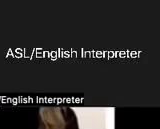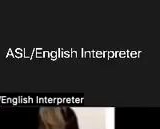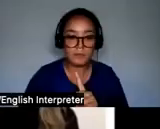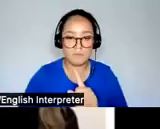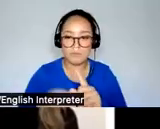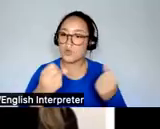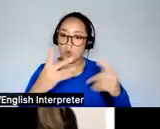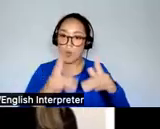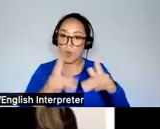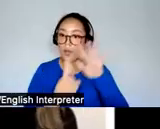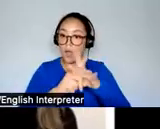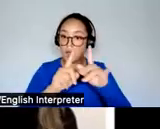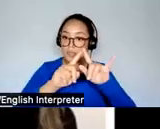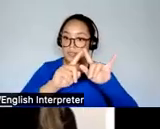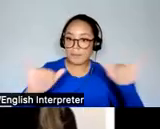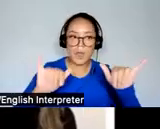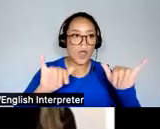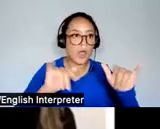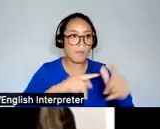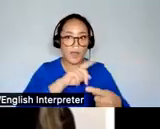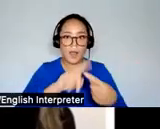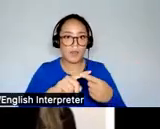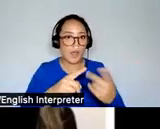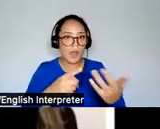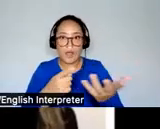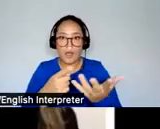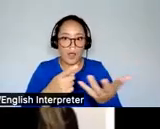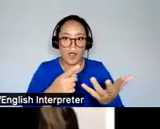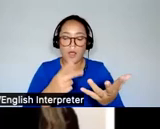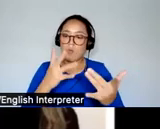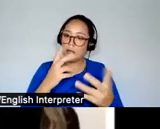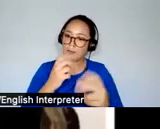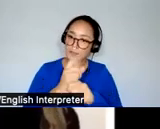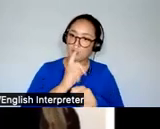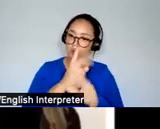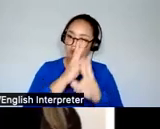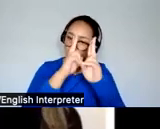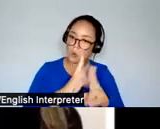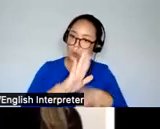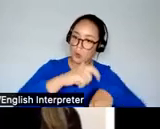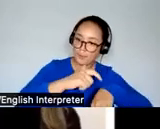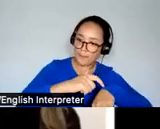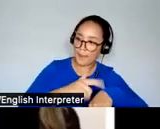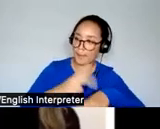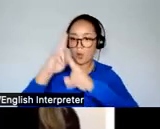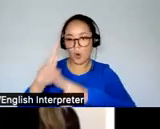Like I previously mentioned, please indicate exactly where you're going to be activating